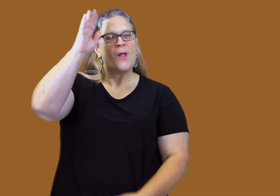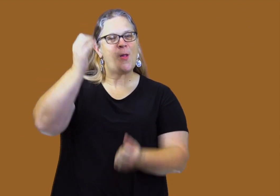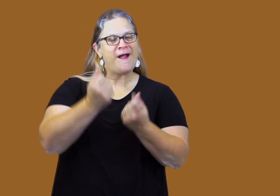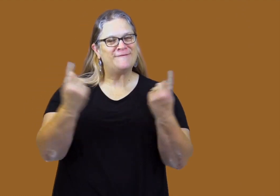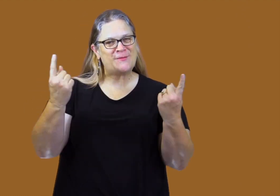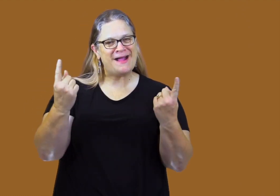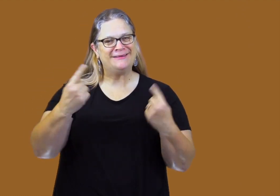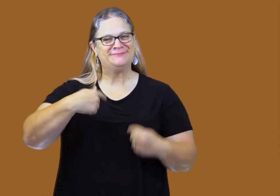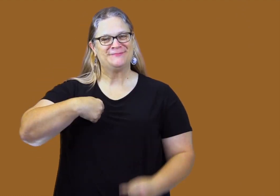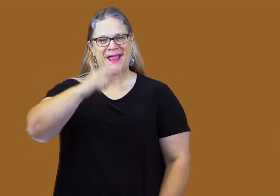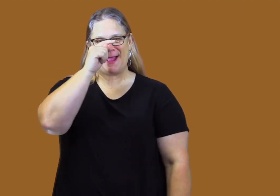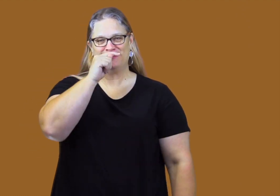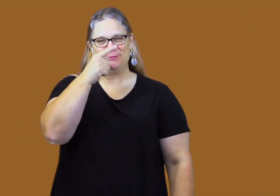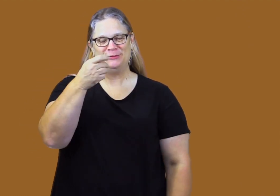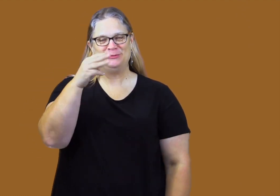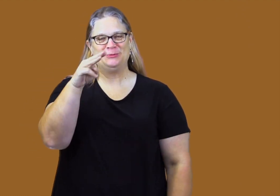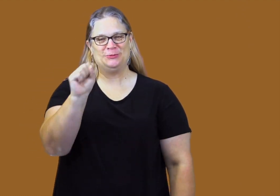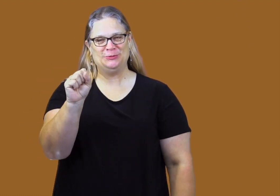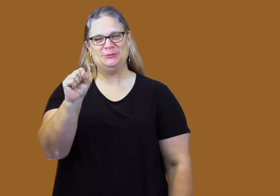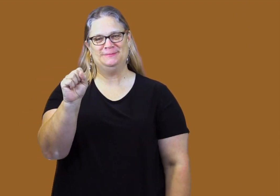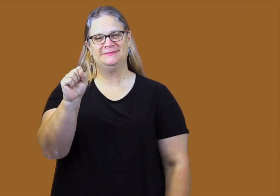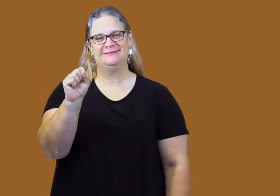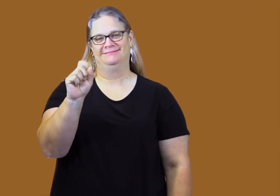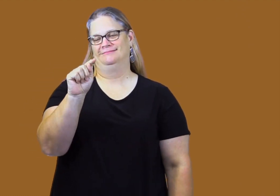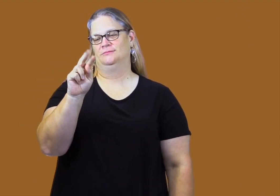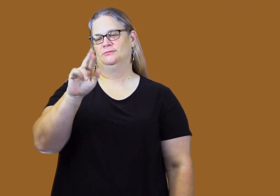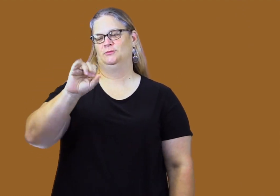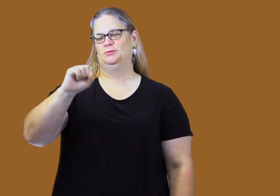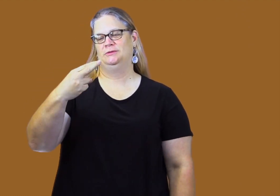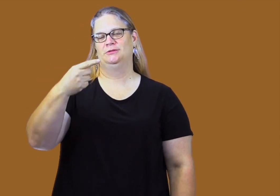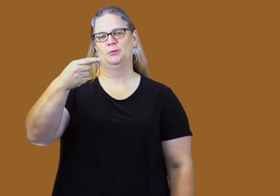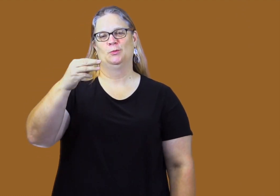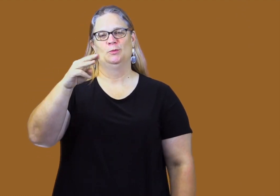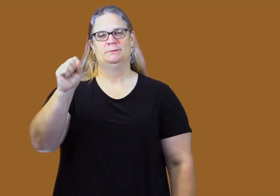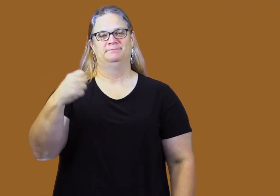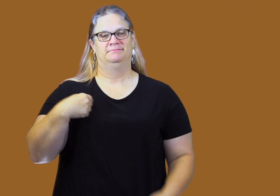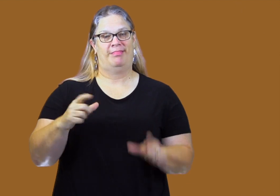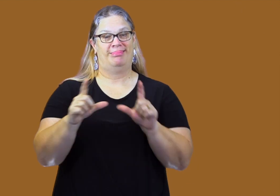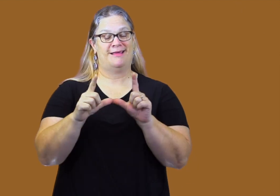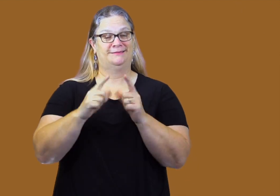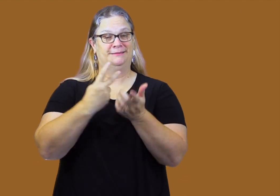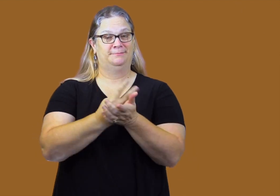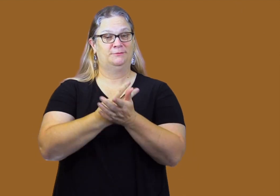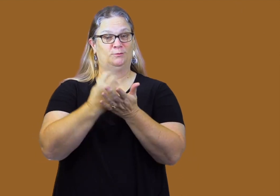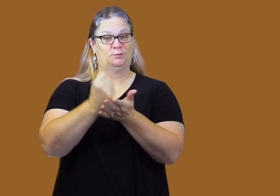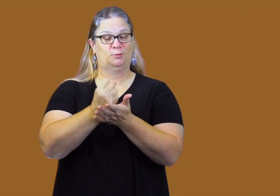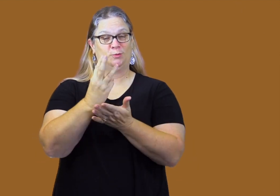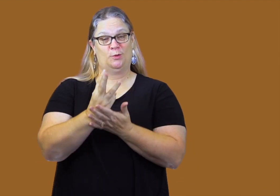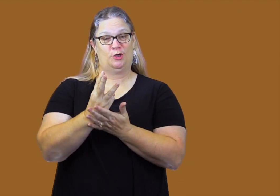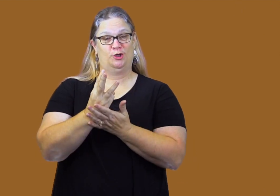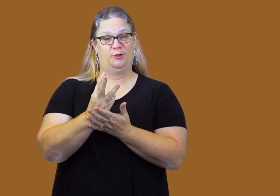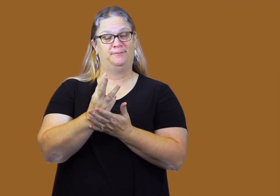Hello, everyone. I'm Trish Grooms. I'm a licensed master social worker.